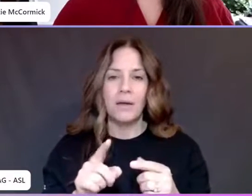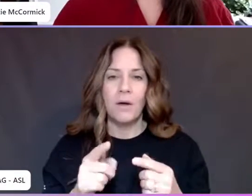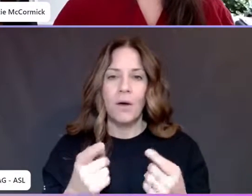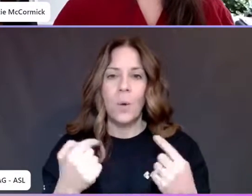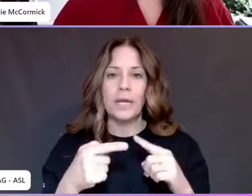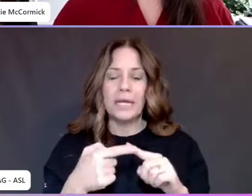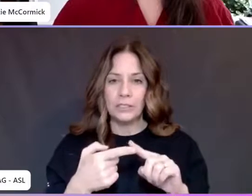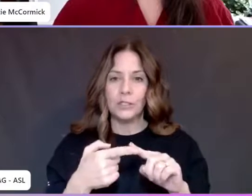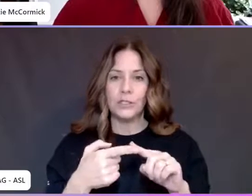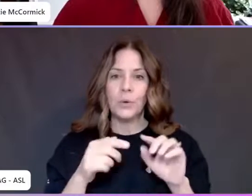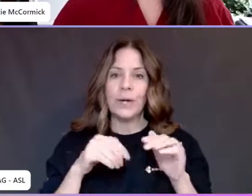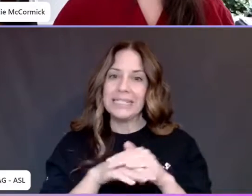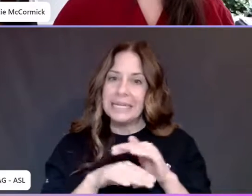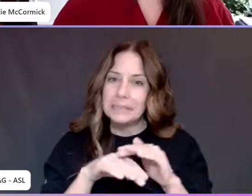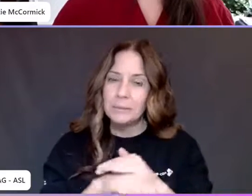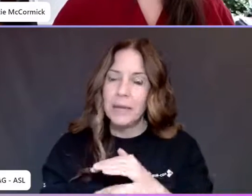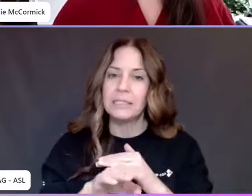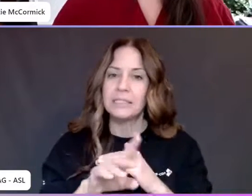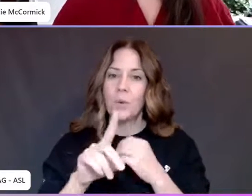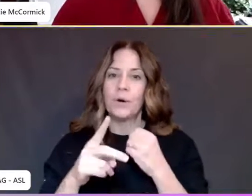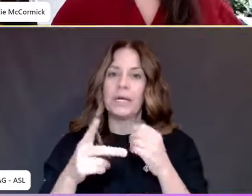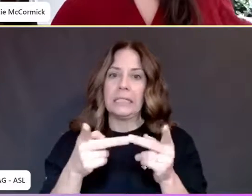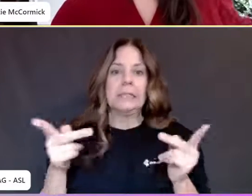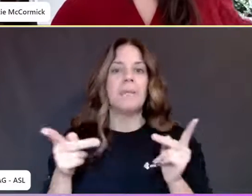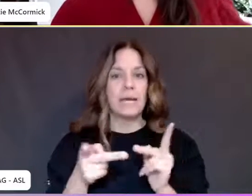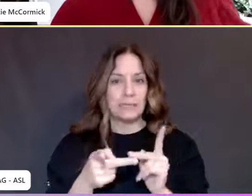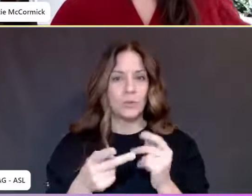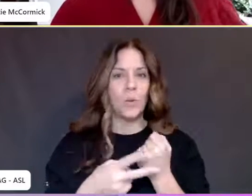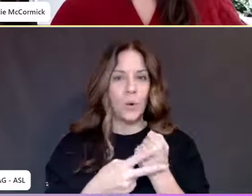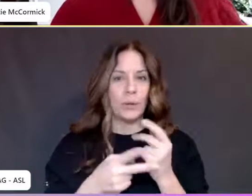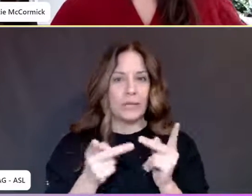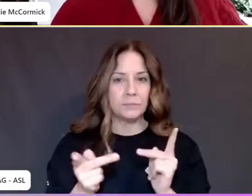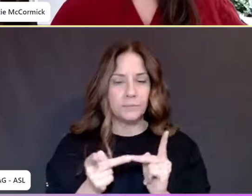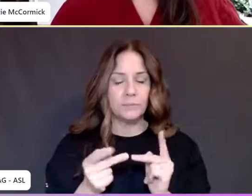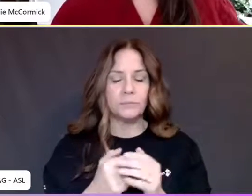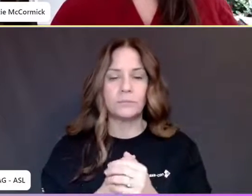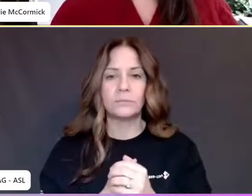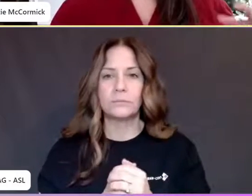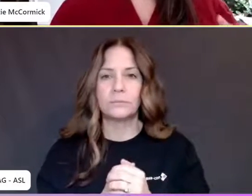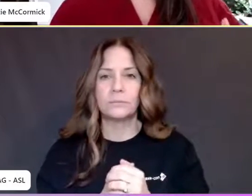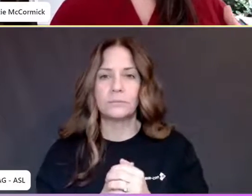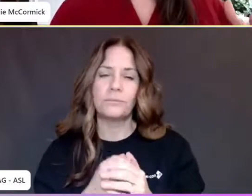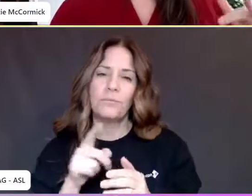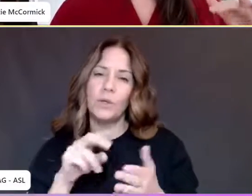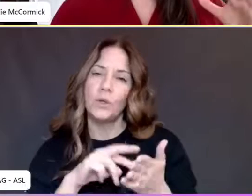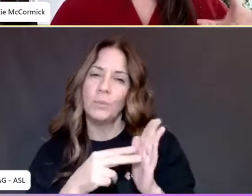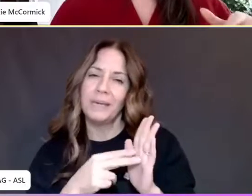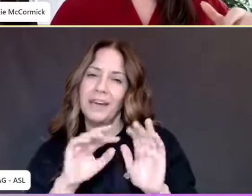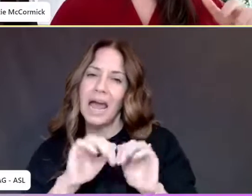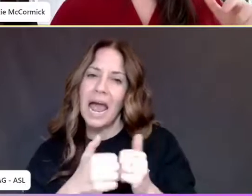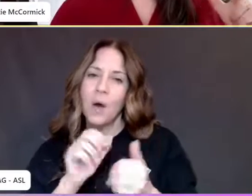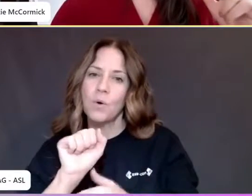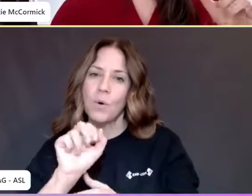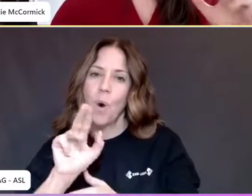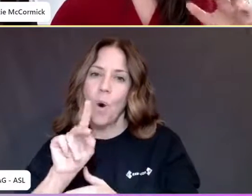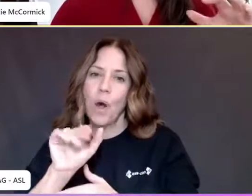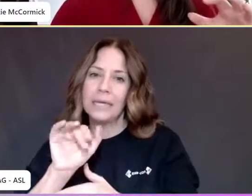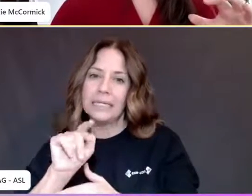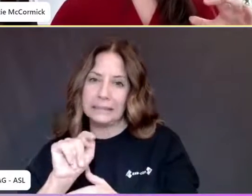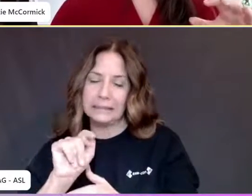being completed, how are you doing that at scale? And how are those issues falling back into your accessibility